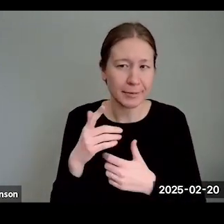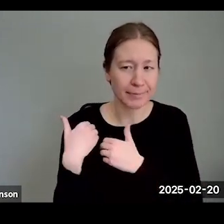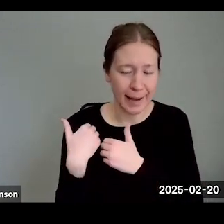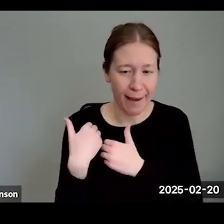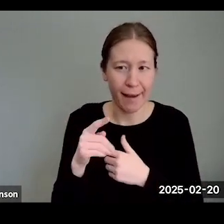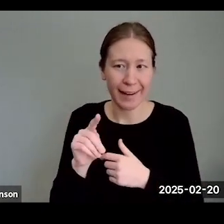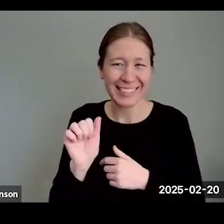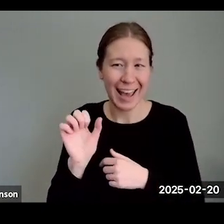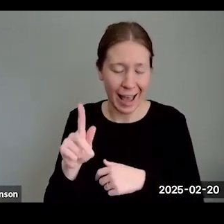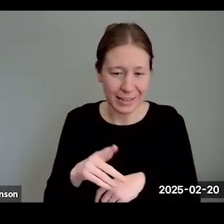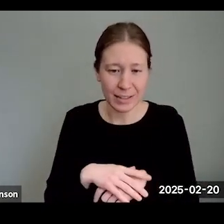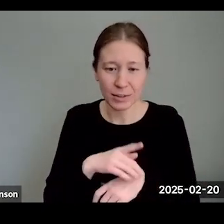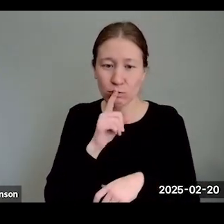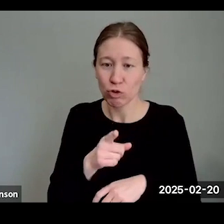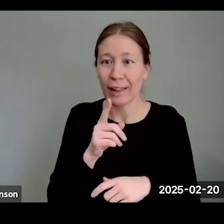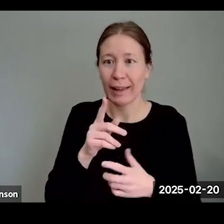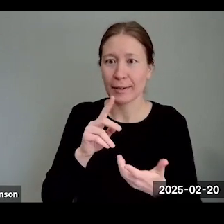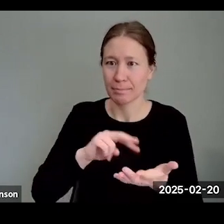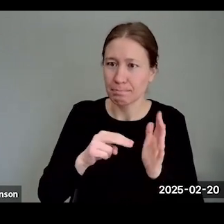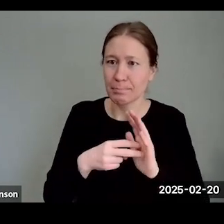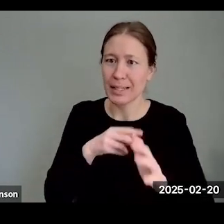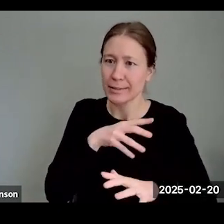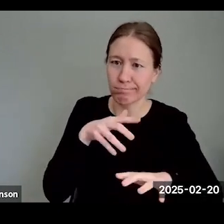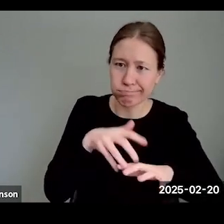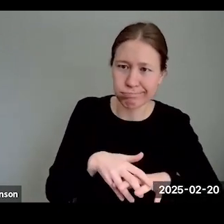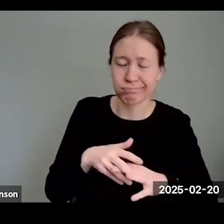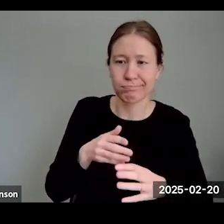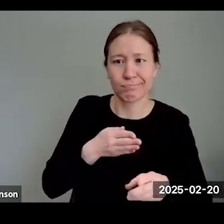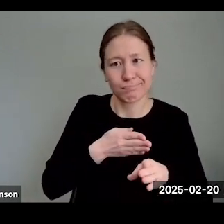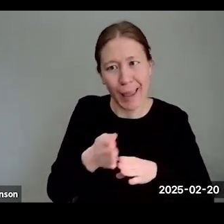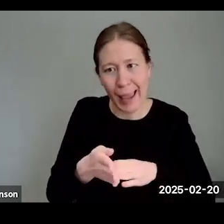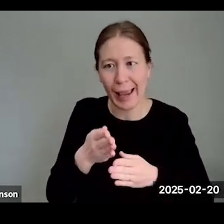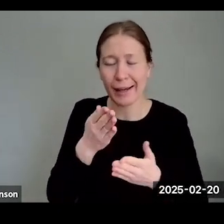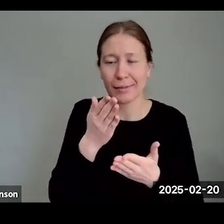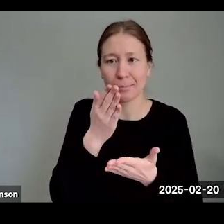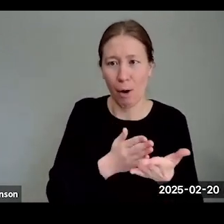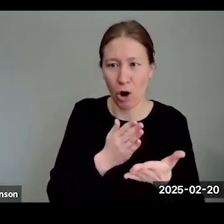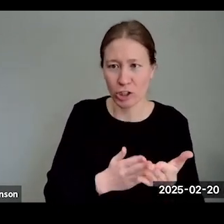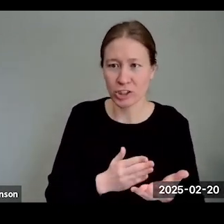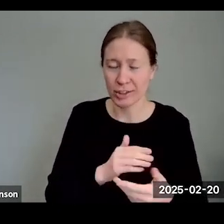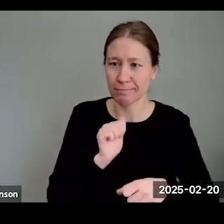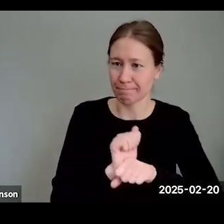these are fundamental components of the job. Whereas, if they're marginal, they're less critical,